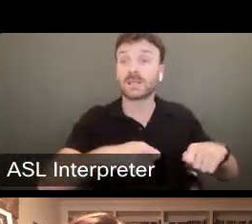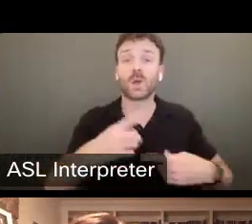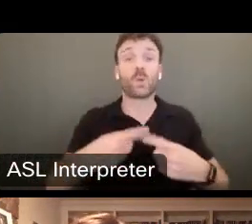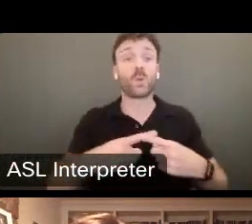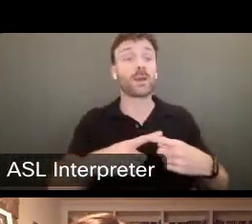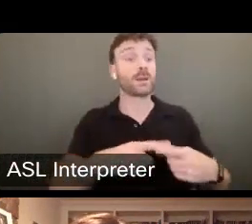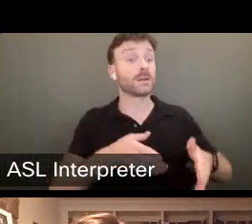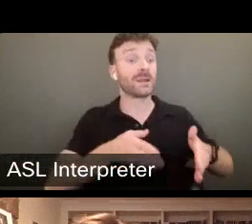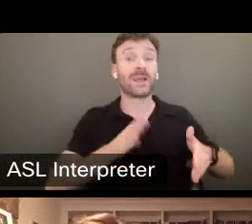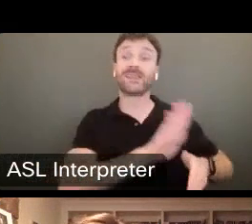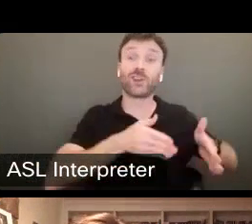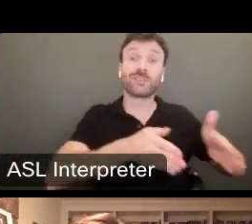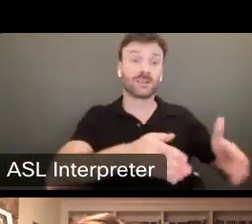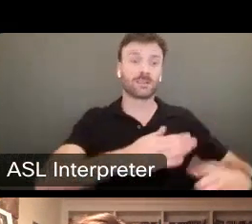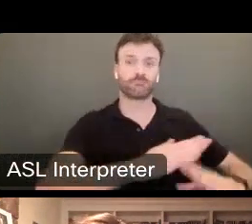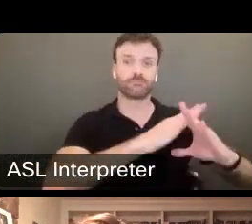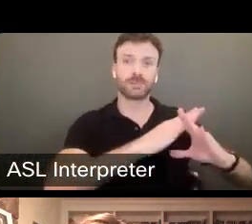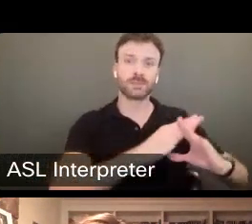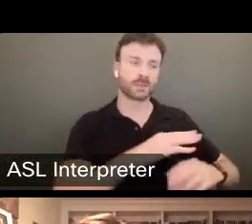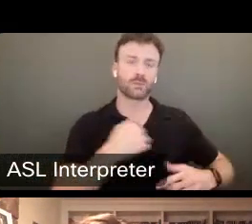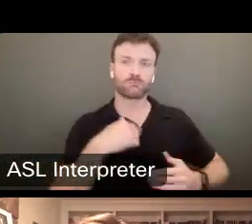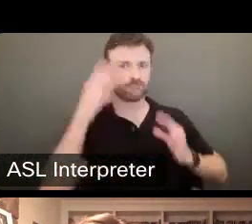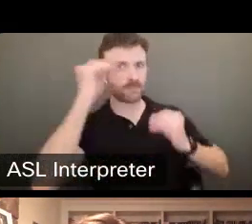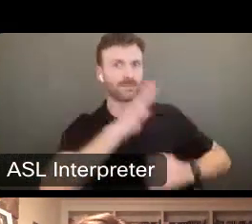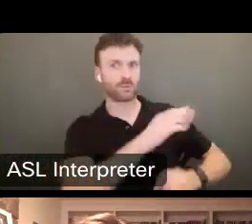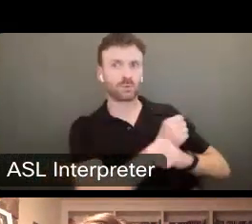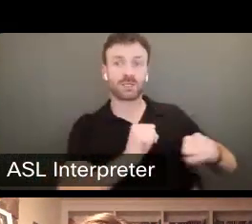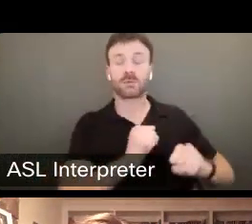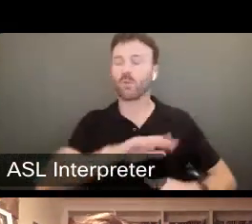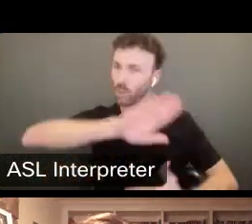And this has to happen for all projects, regardless of the size, location, duration, or whether